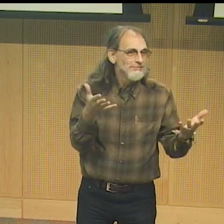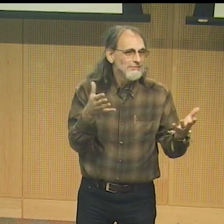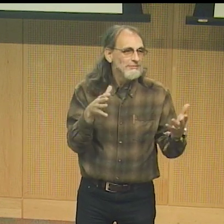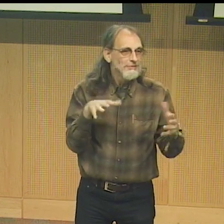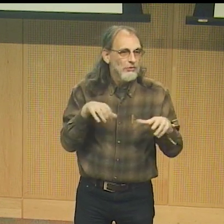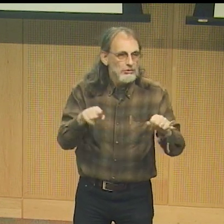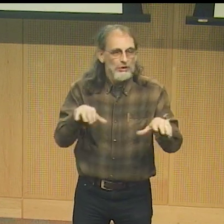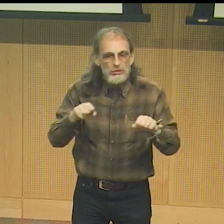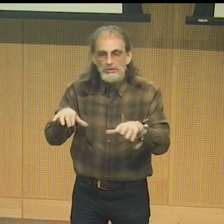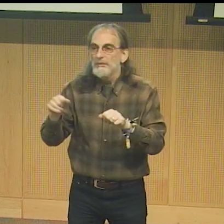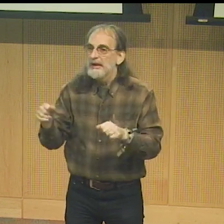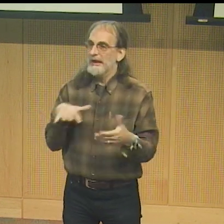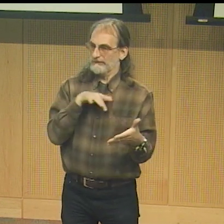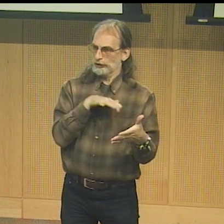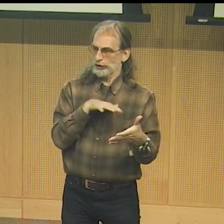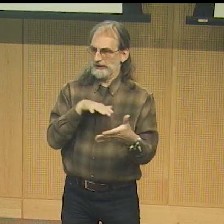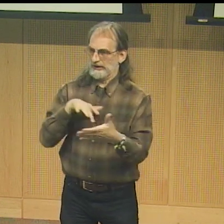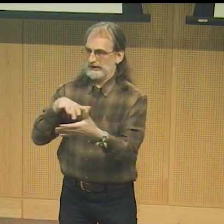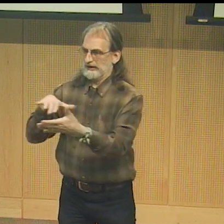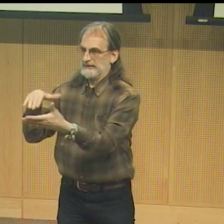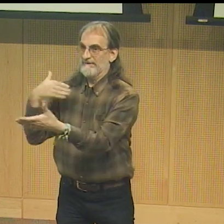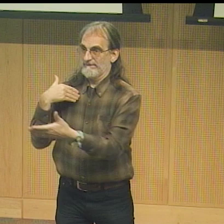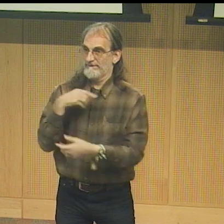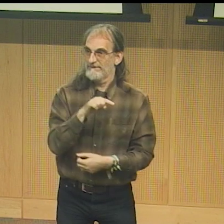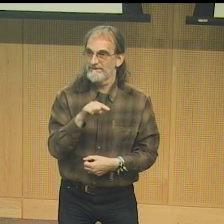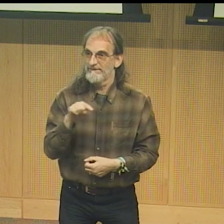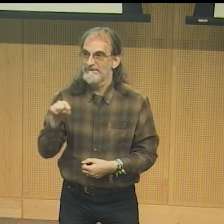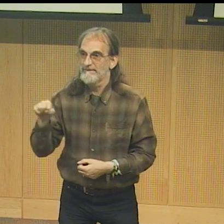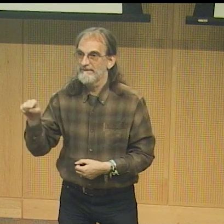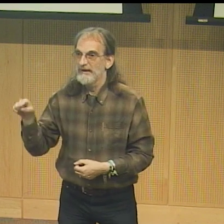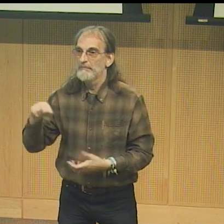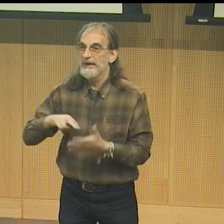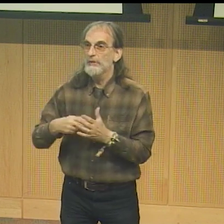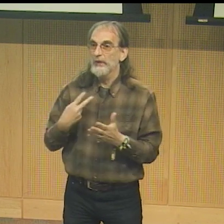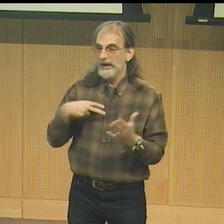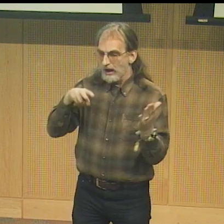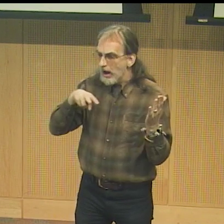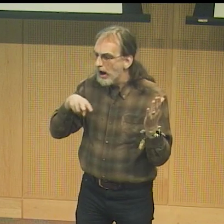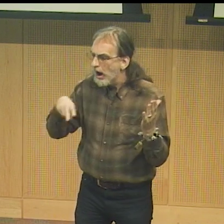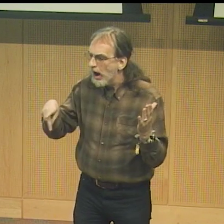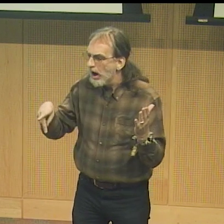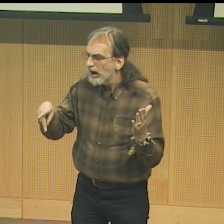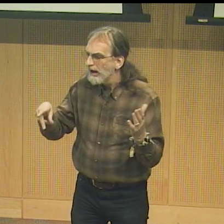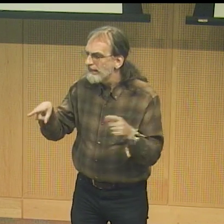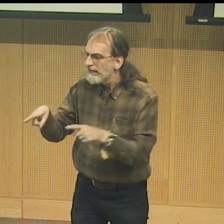to quite some level of depth. But what we need to begin to do is recognize the parallels